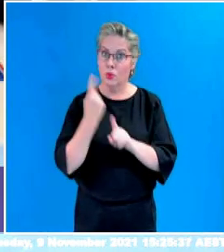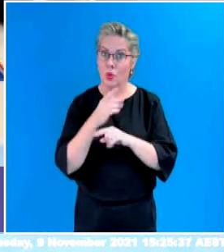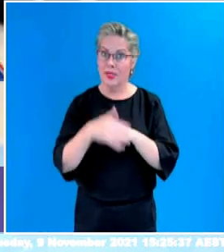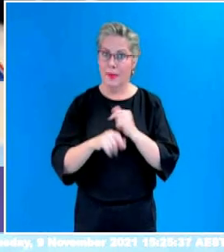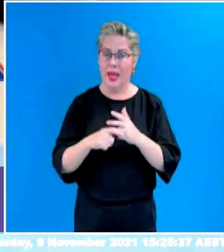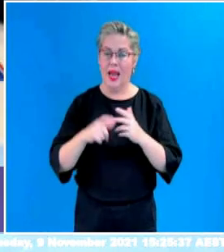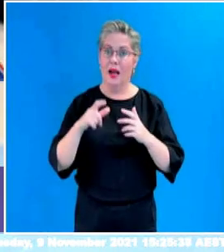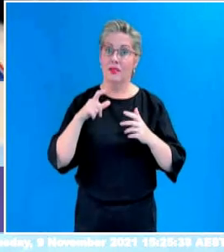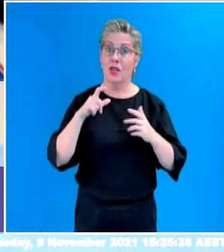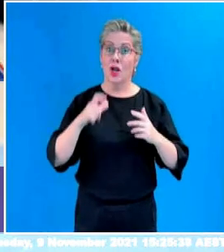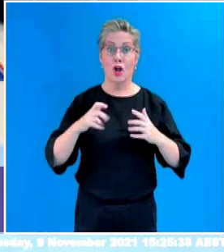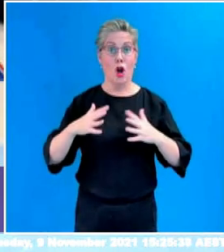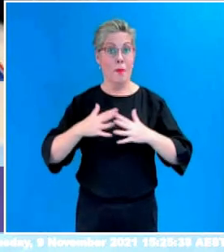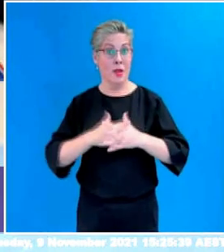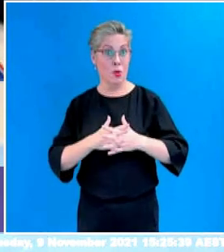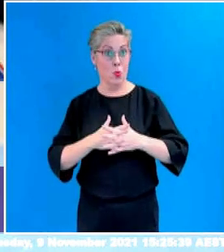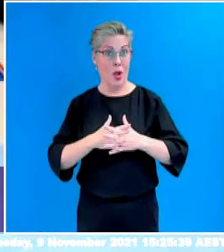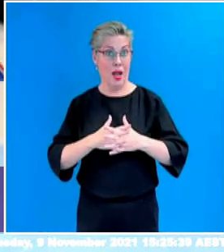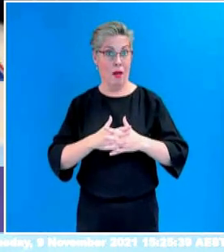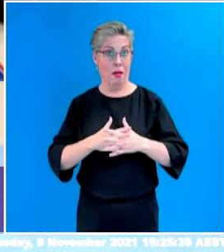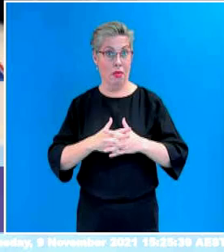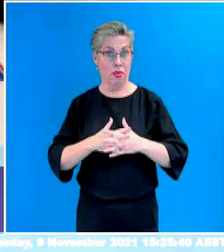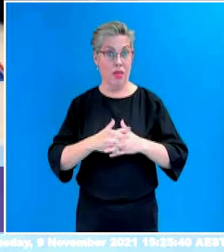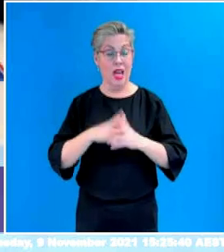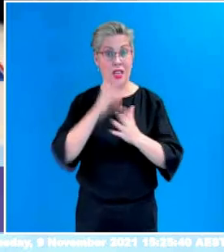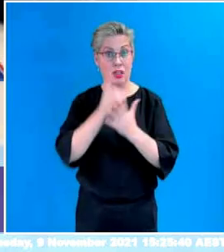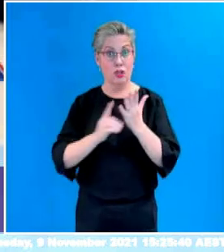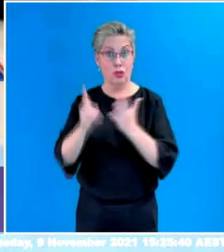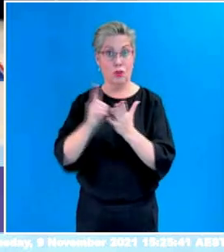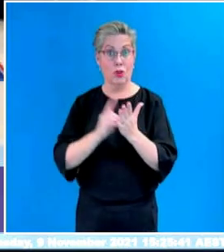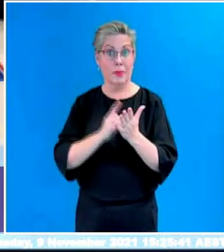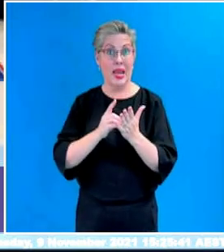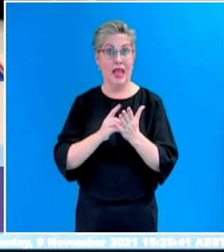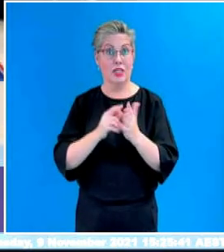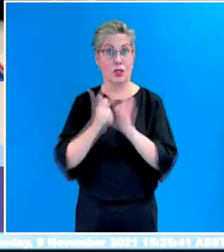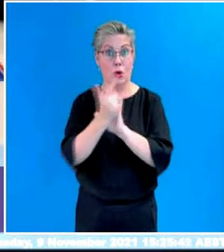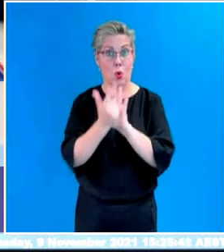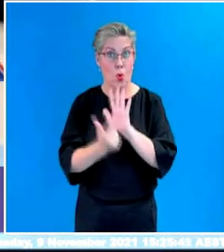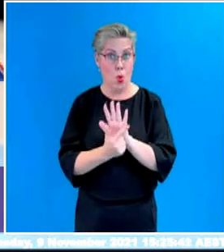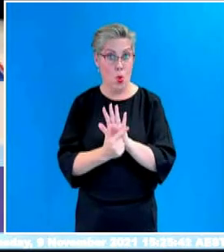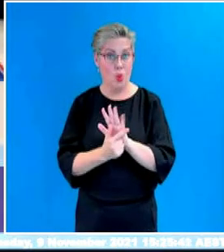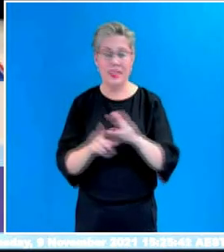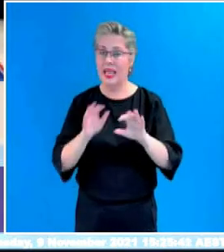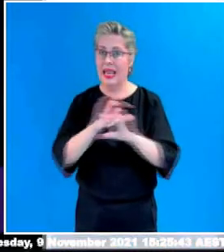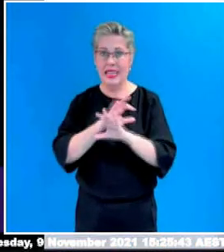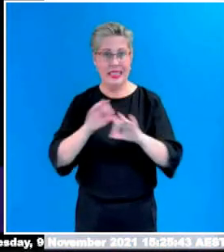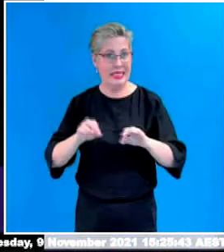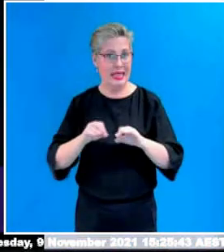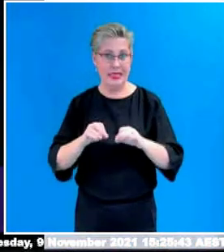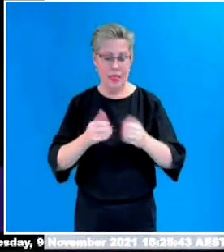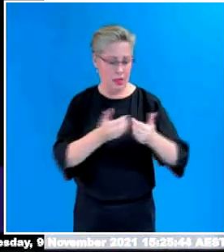facilitate an individual bringing a complaint in relation to multiple attributes.